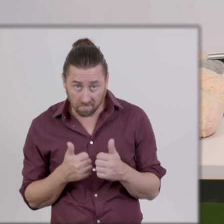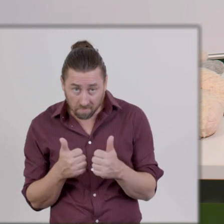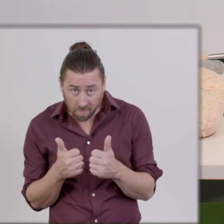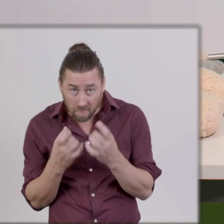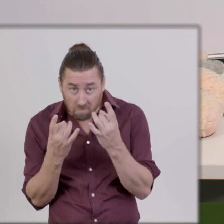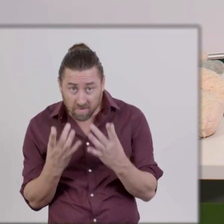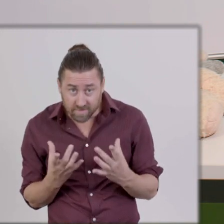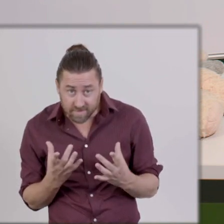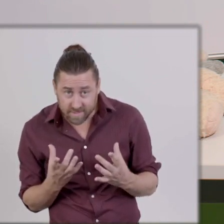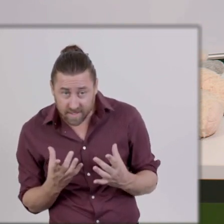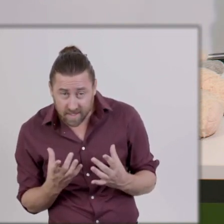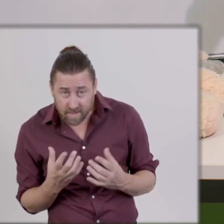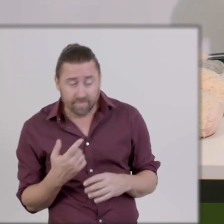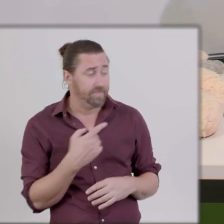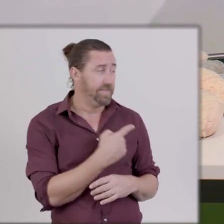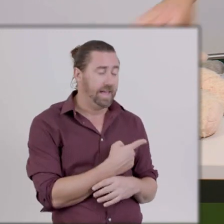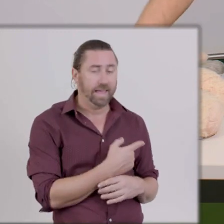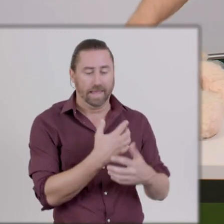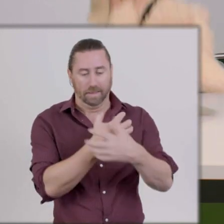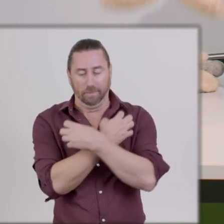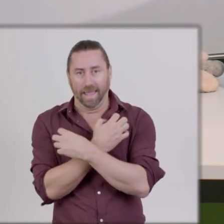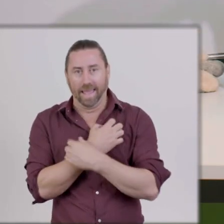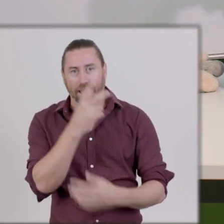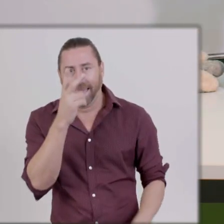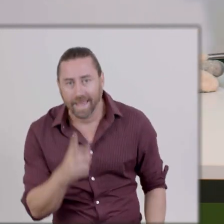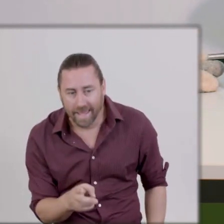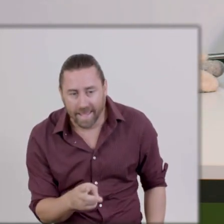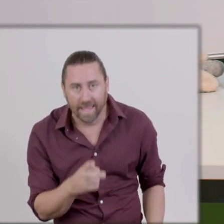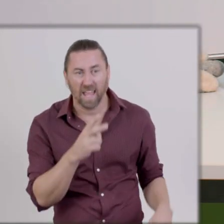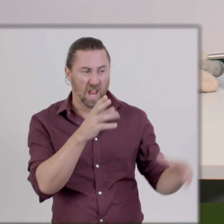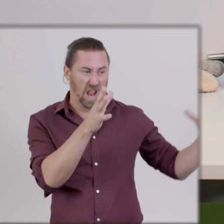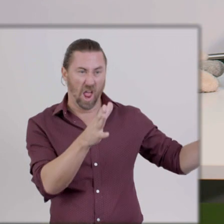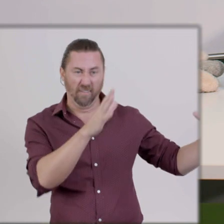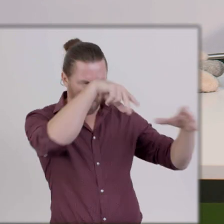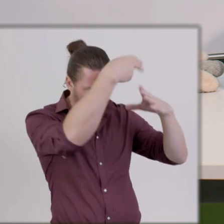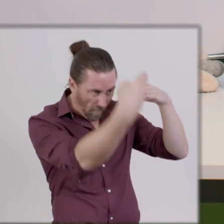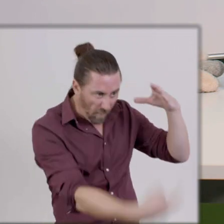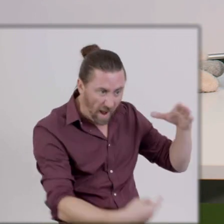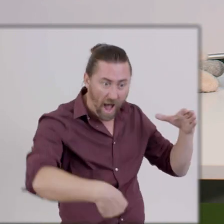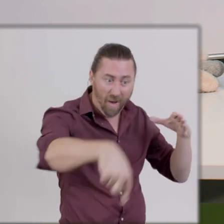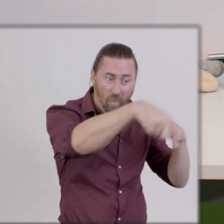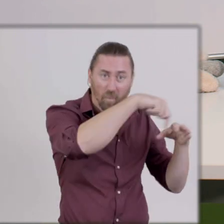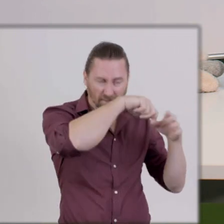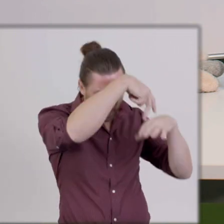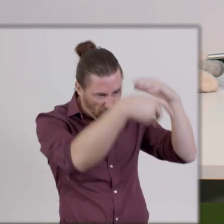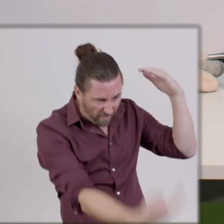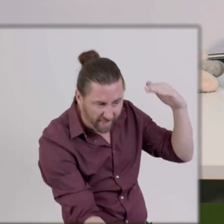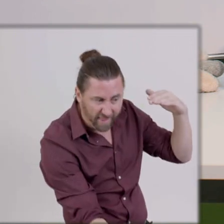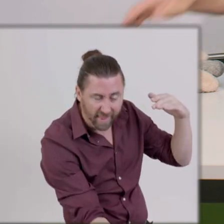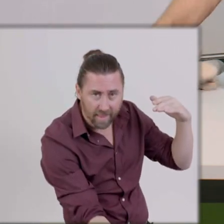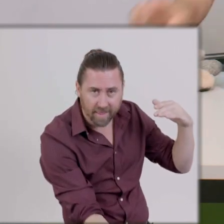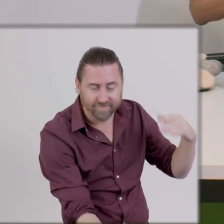Okay. Now, poor old Ted's having a bad day. He's fallen down a big hole.